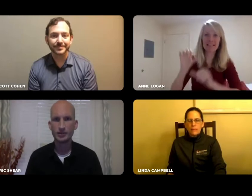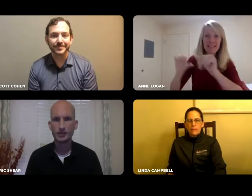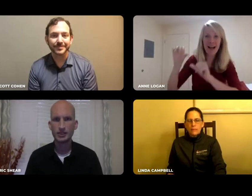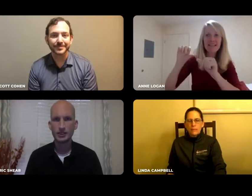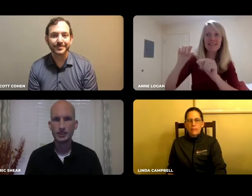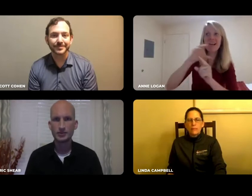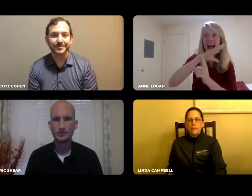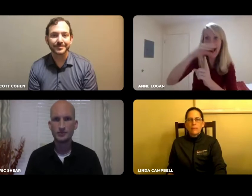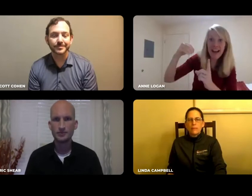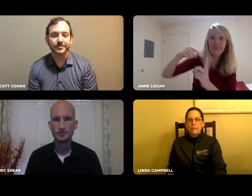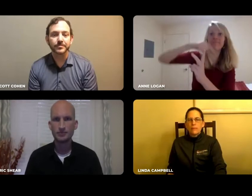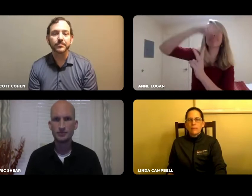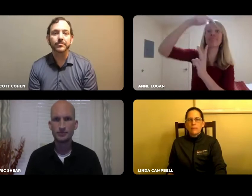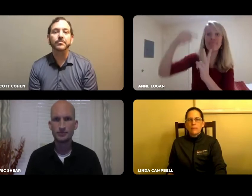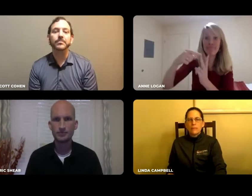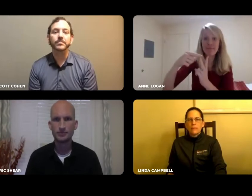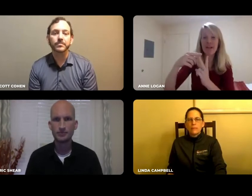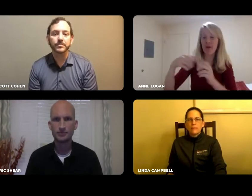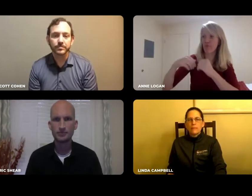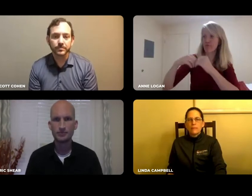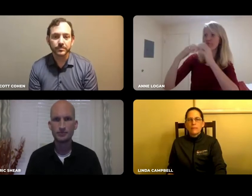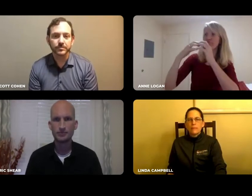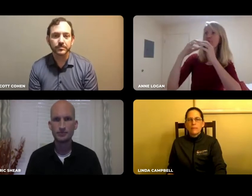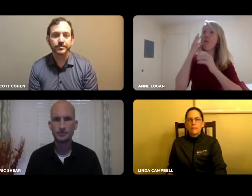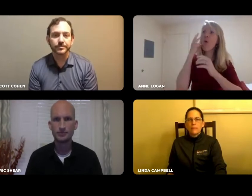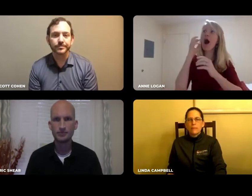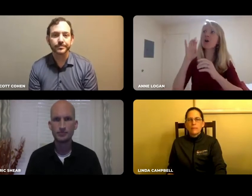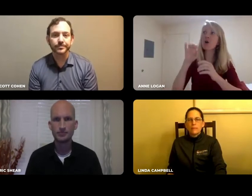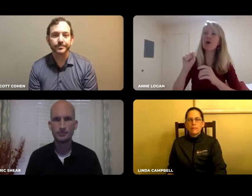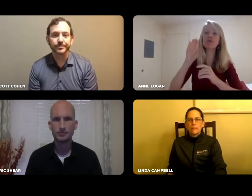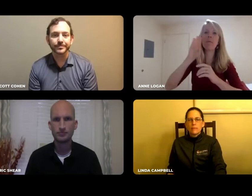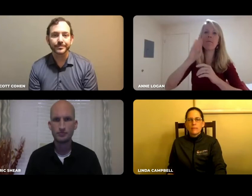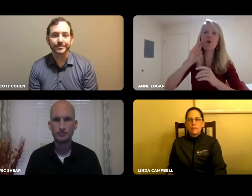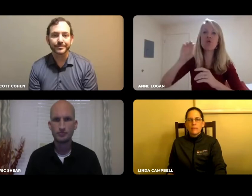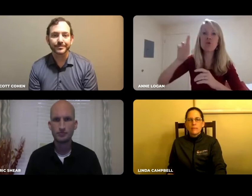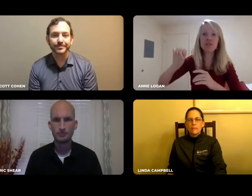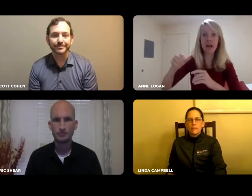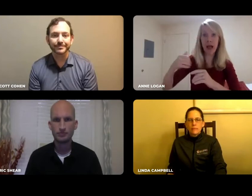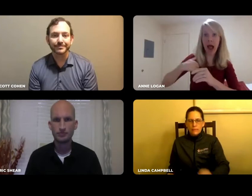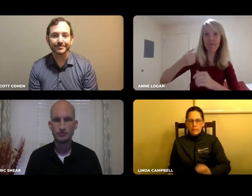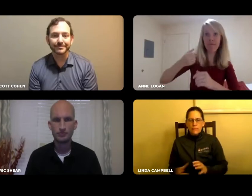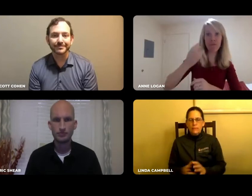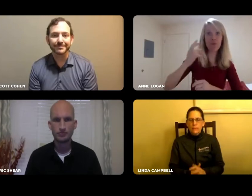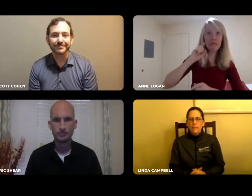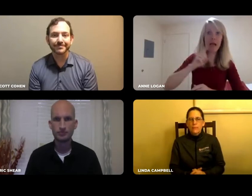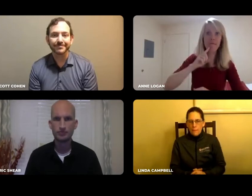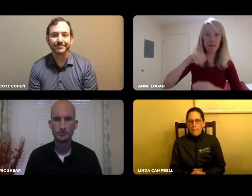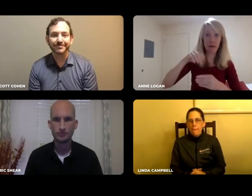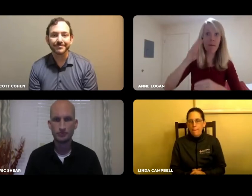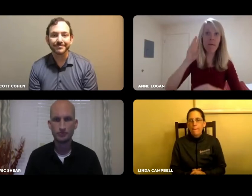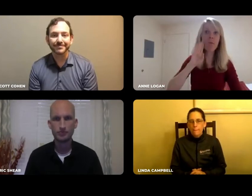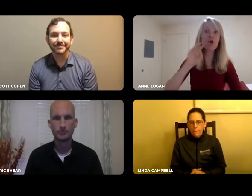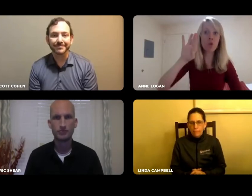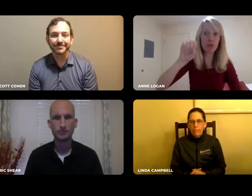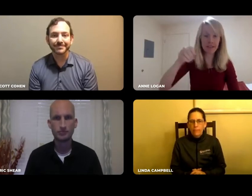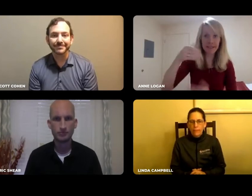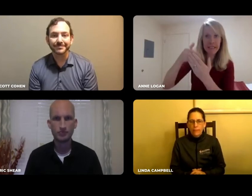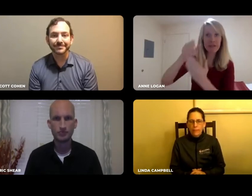I want to see more deaf people in horticulture. And the wine-making business and breweries!